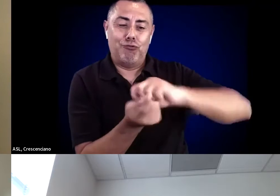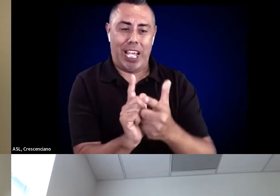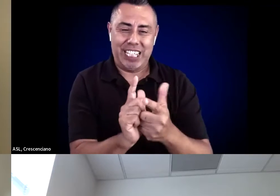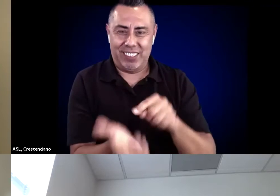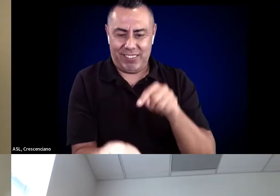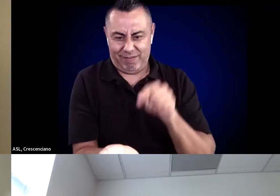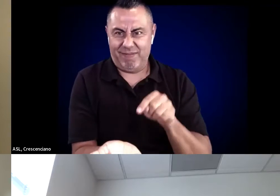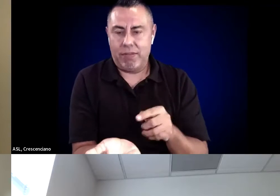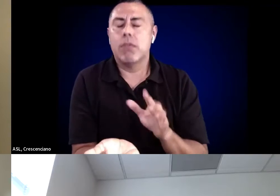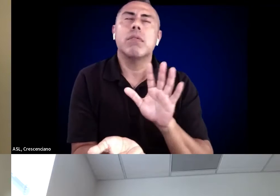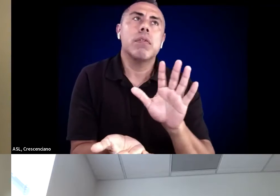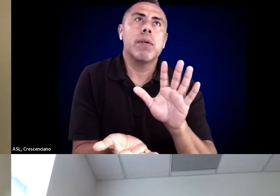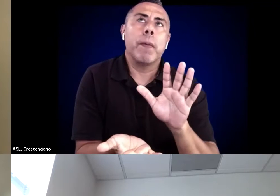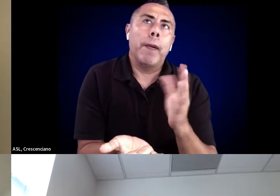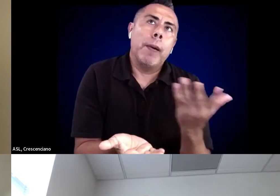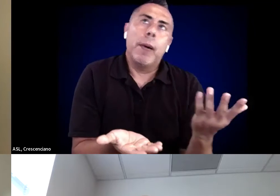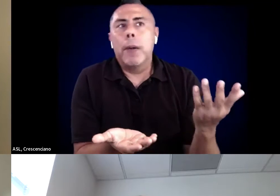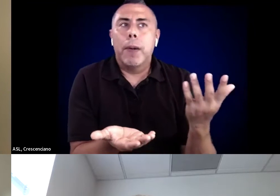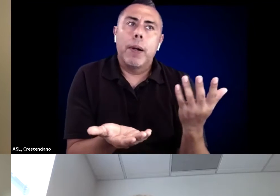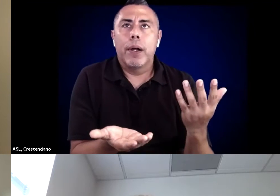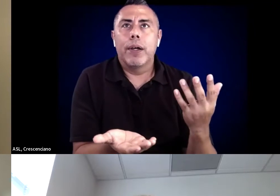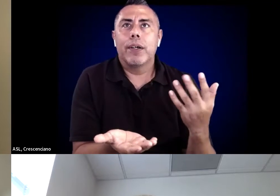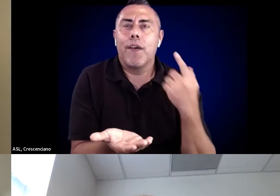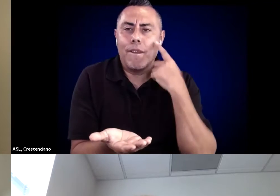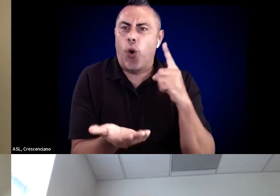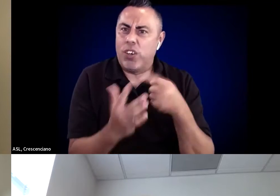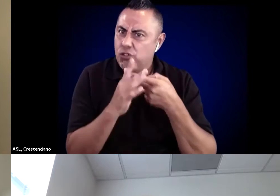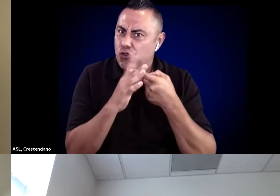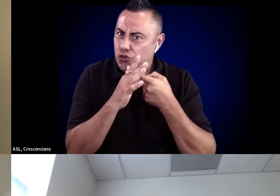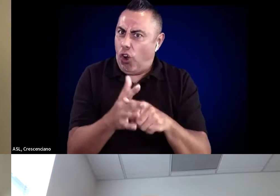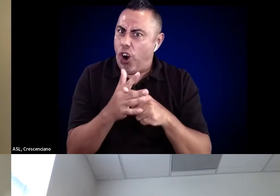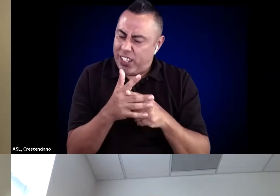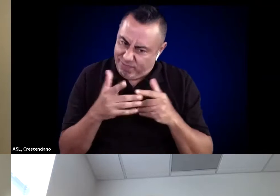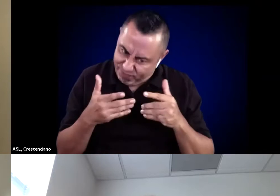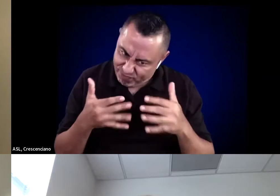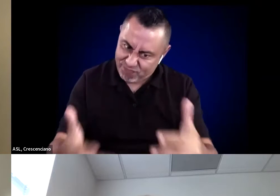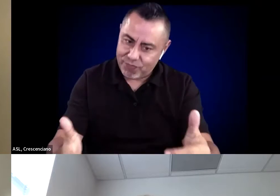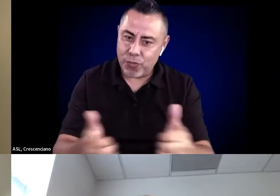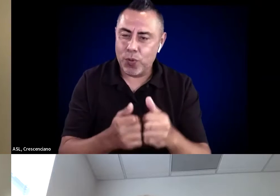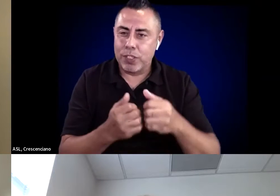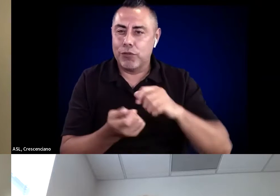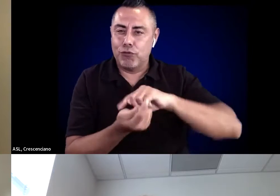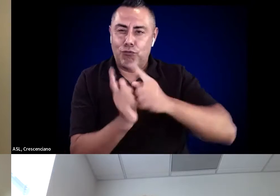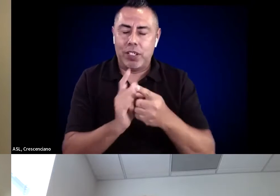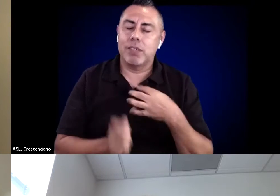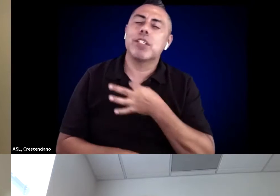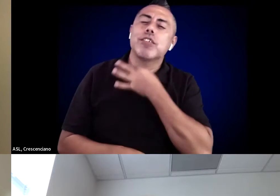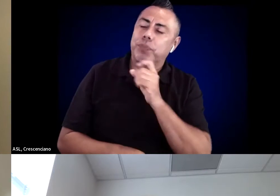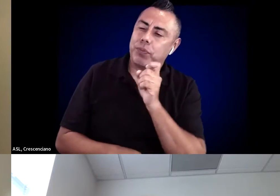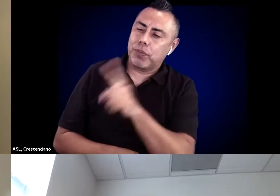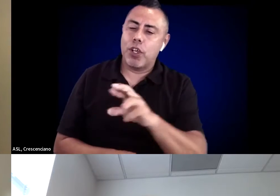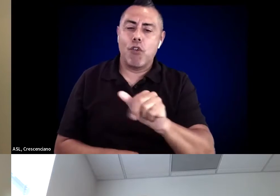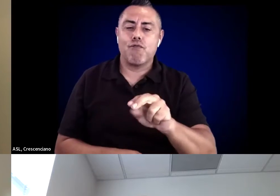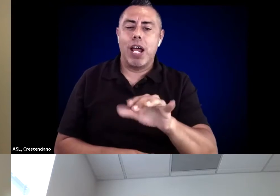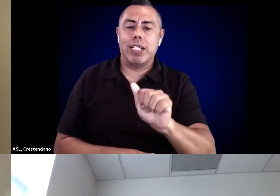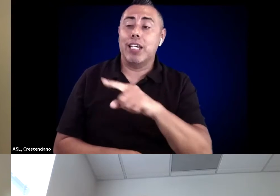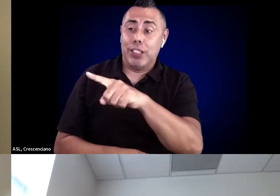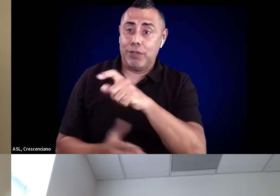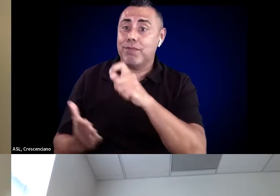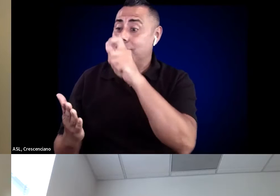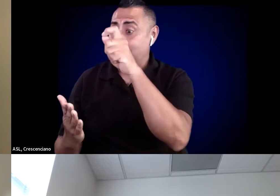Annabelle Lolinco (she/her): and getting this going when you were planning the paper with your co-authors, Rania um, Could you